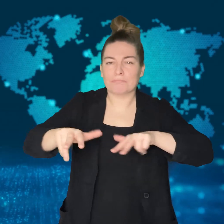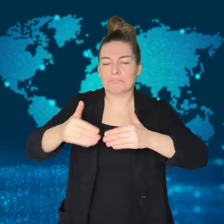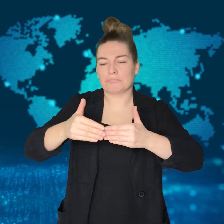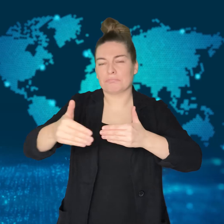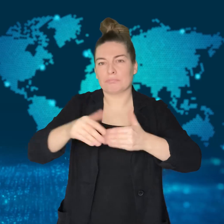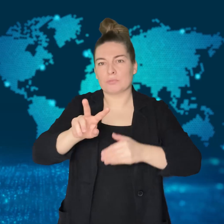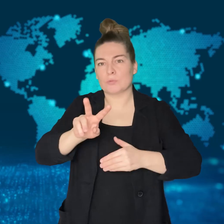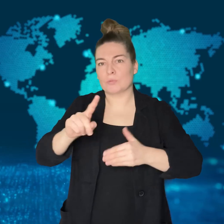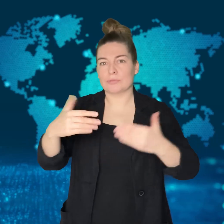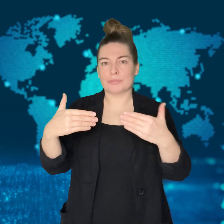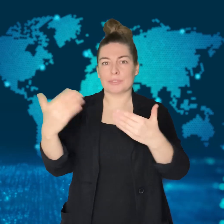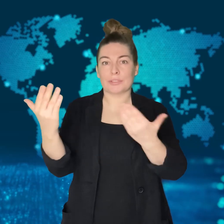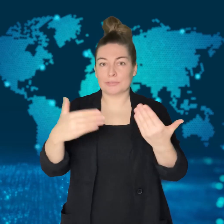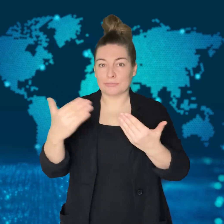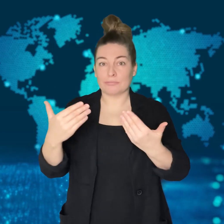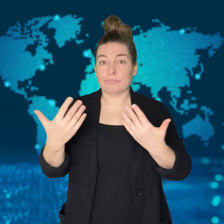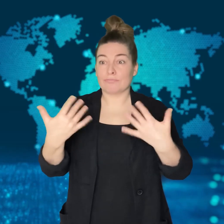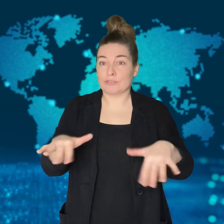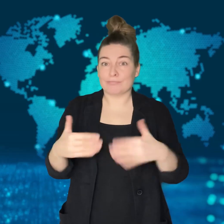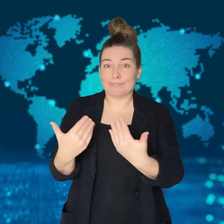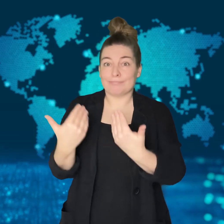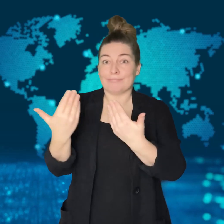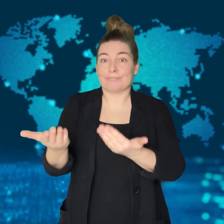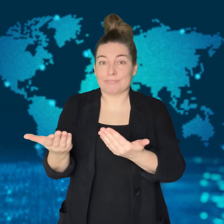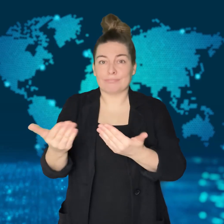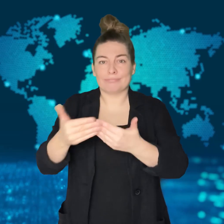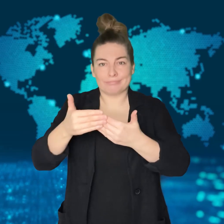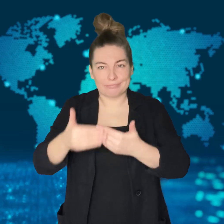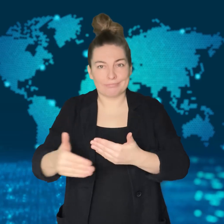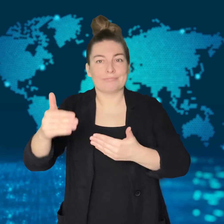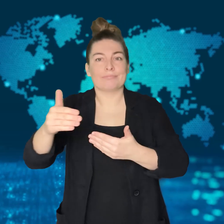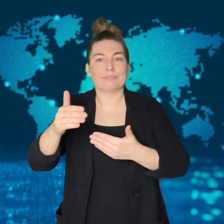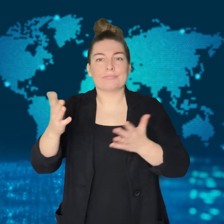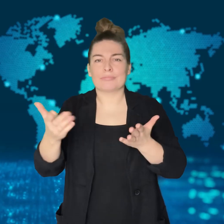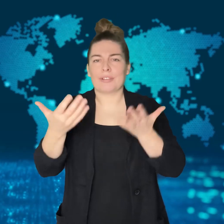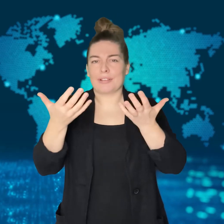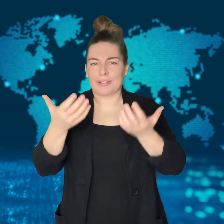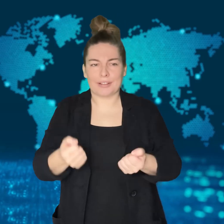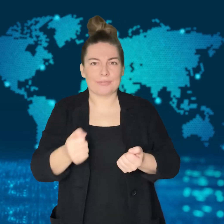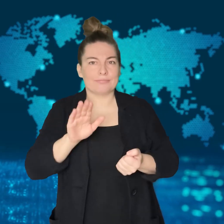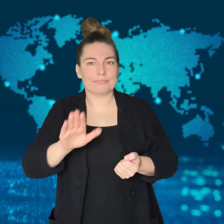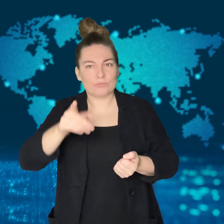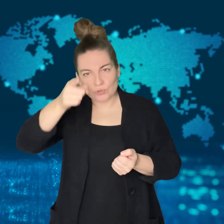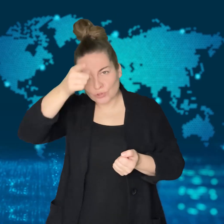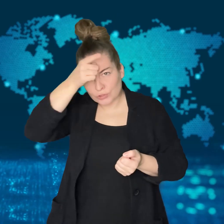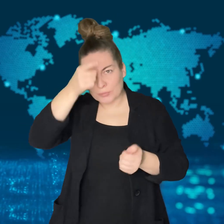that an election be held within 60 days.